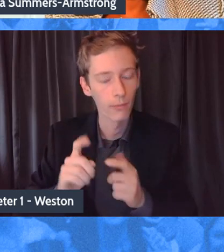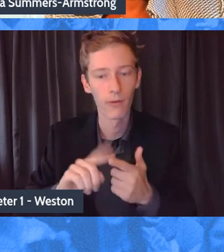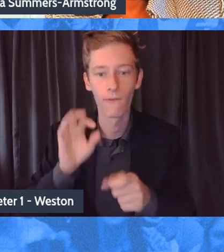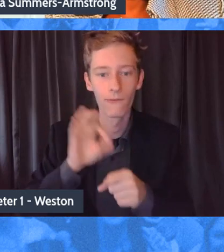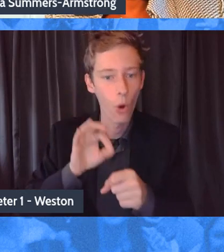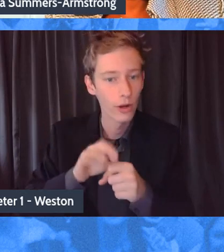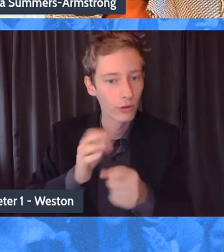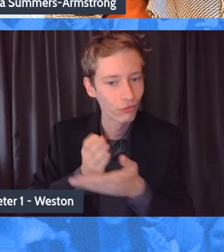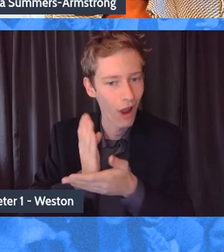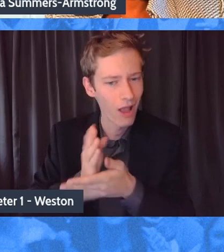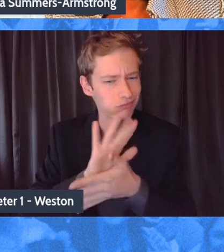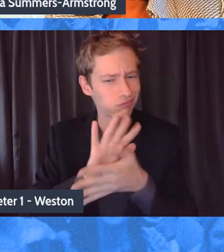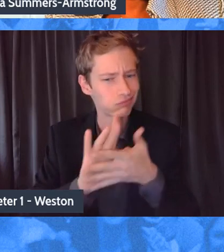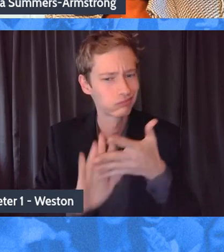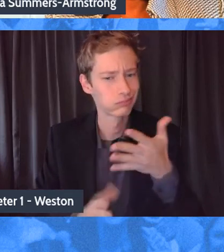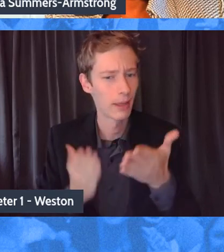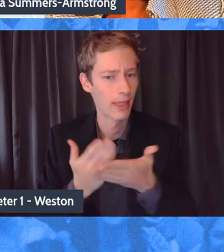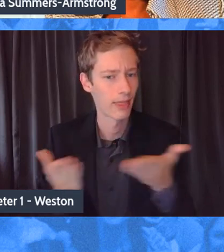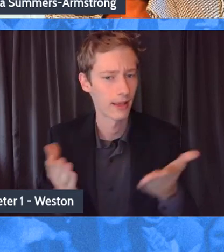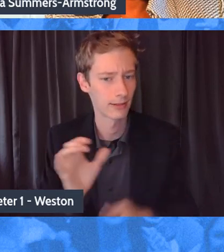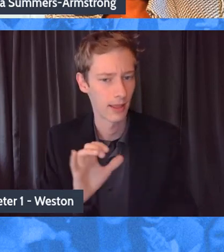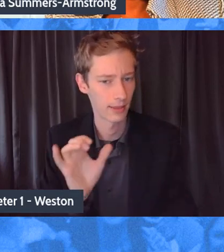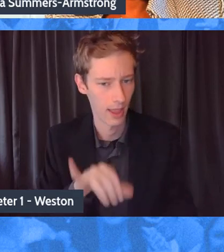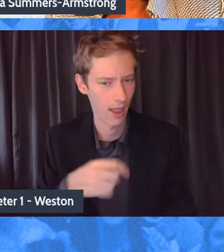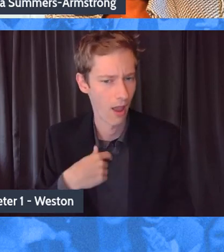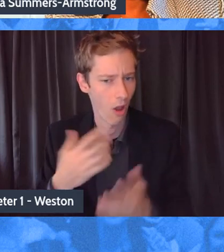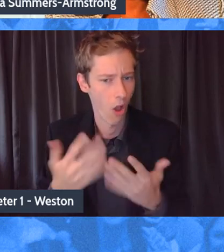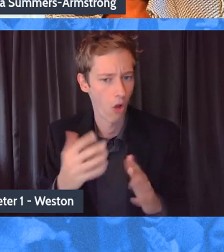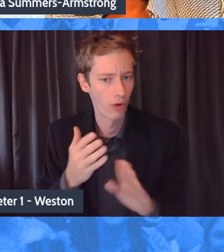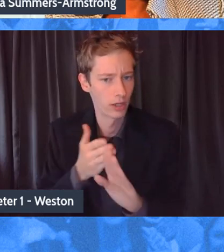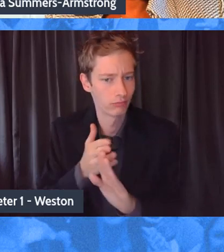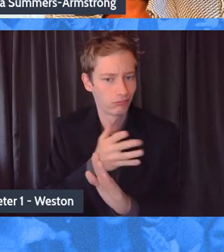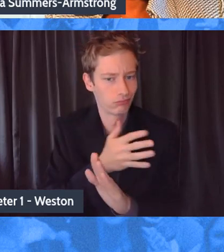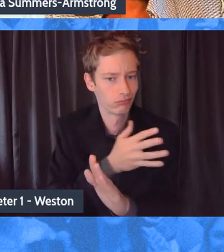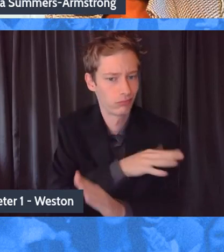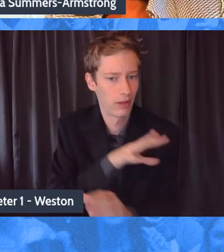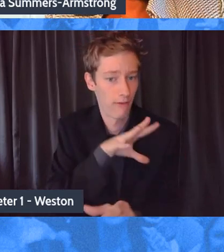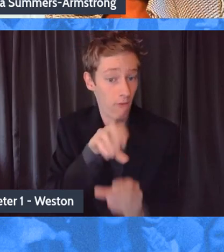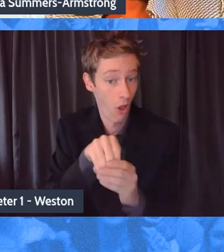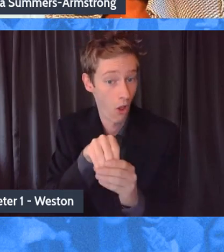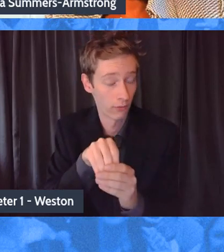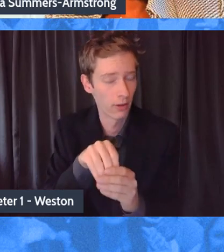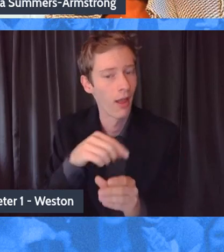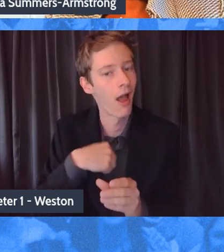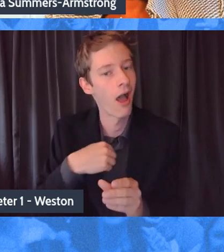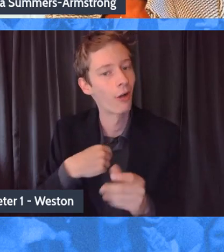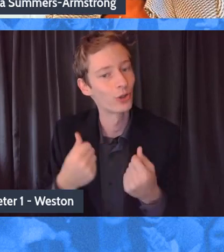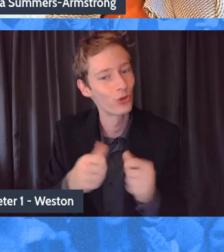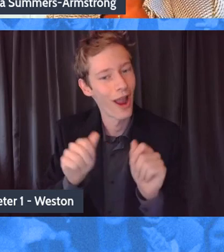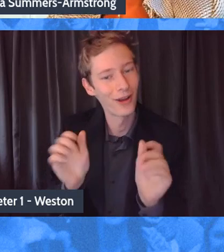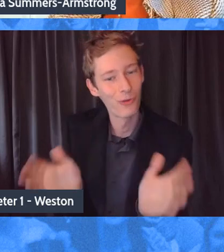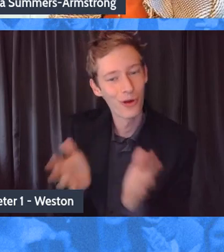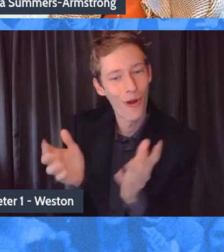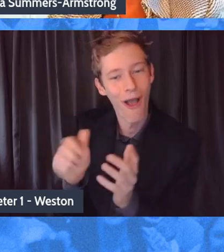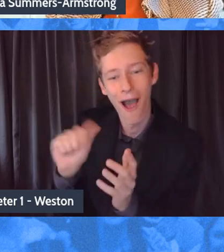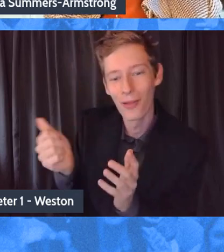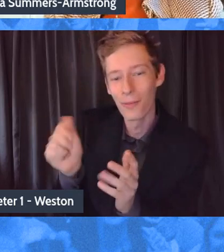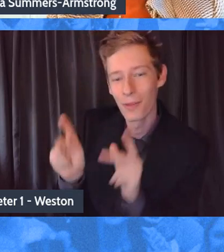And I had been someone who mostly was trying to encourage other people to run for office,